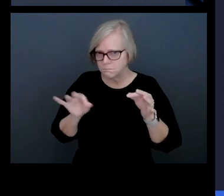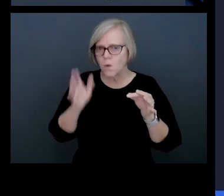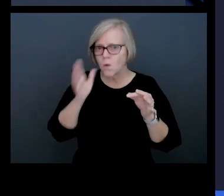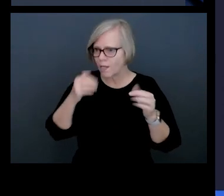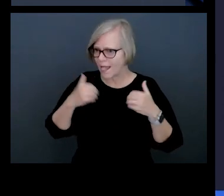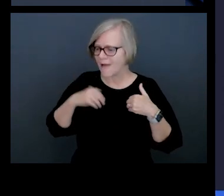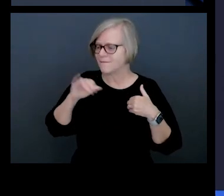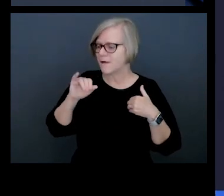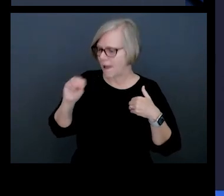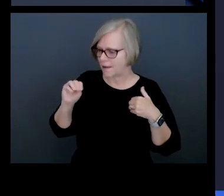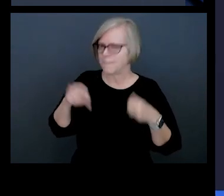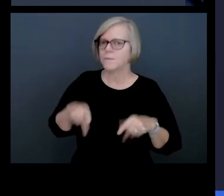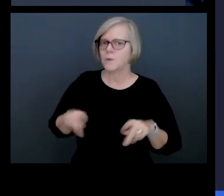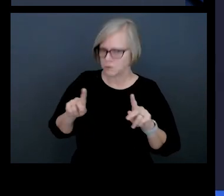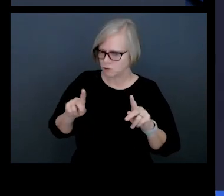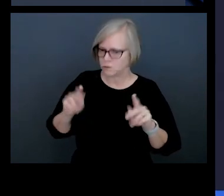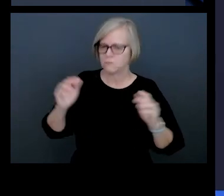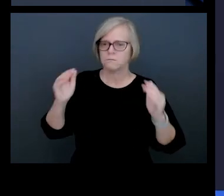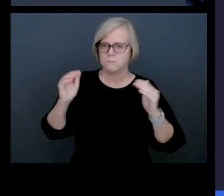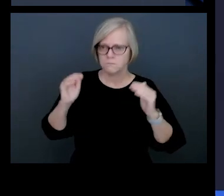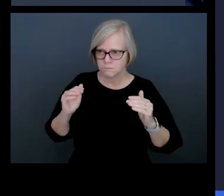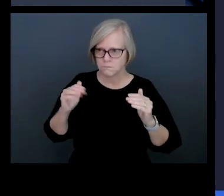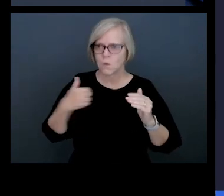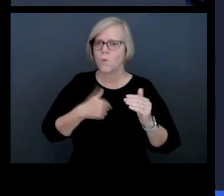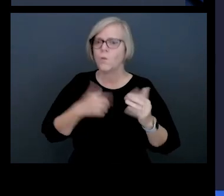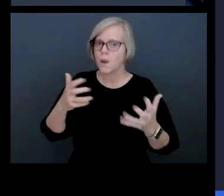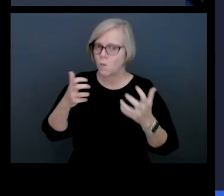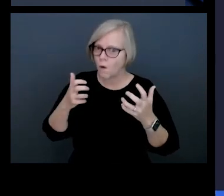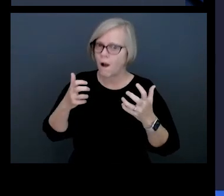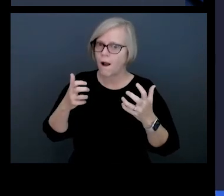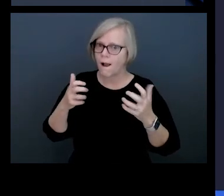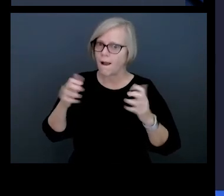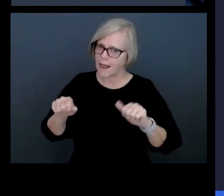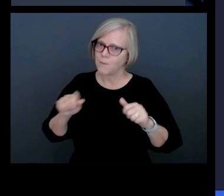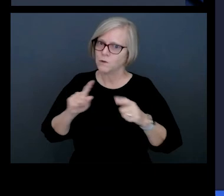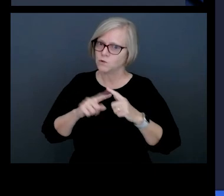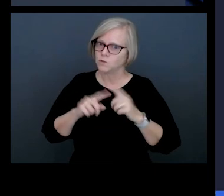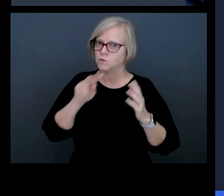and we want it to have the ability to do read and updates.